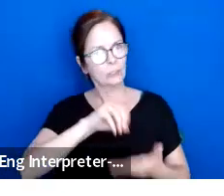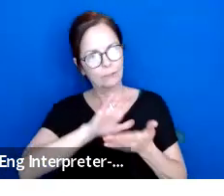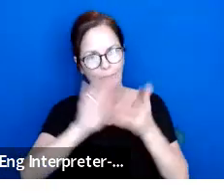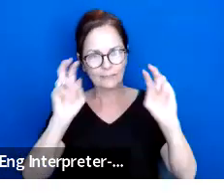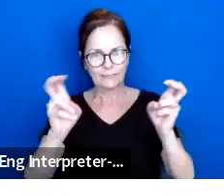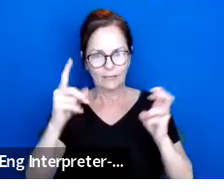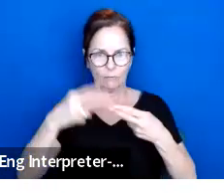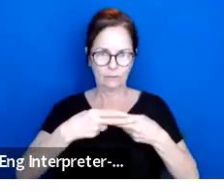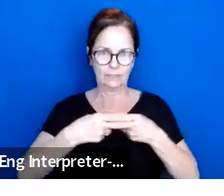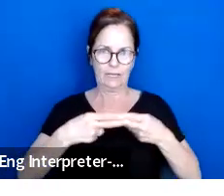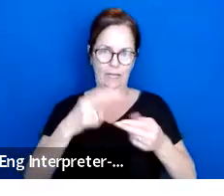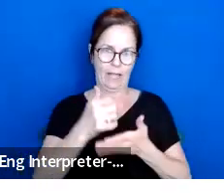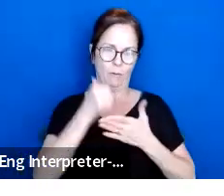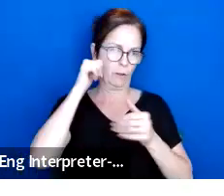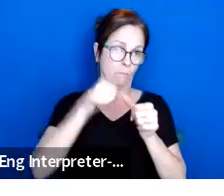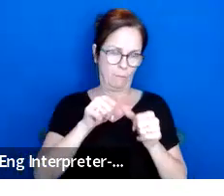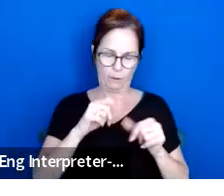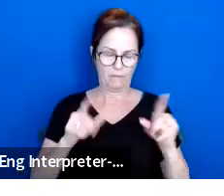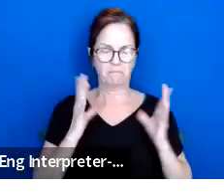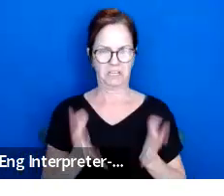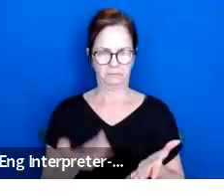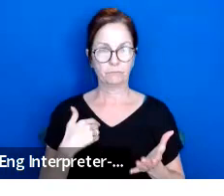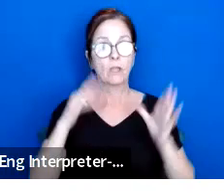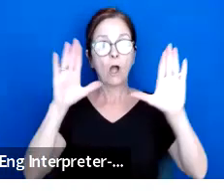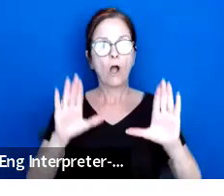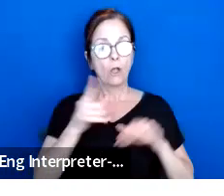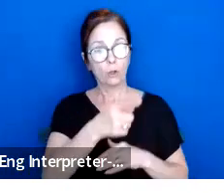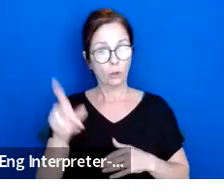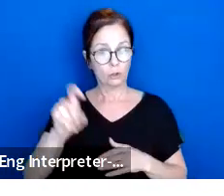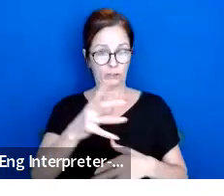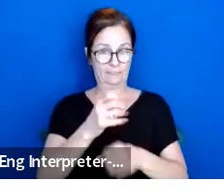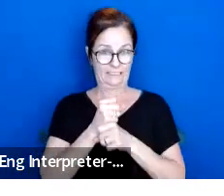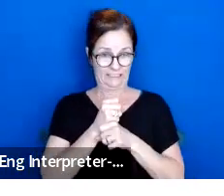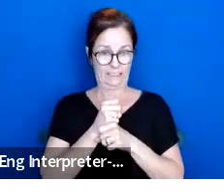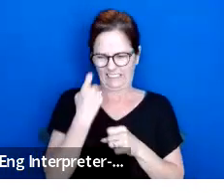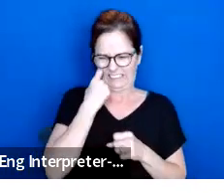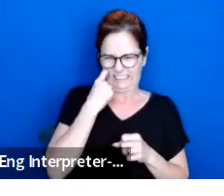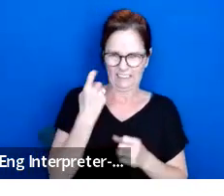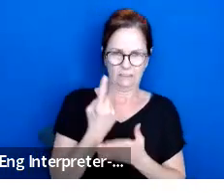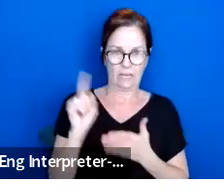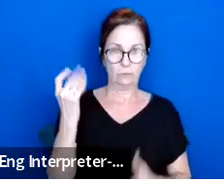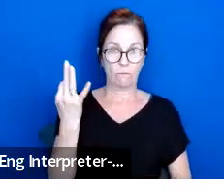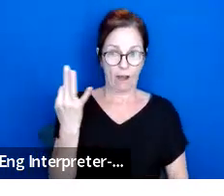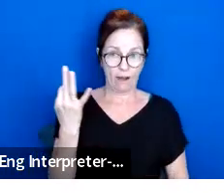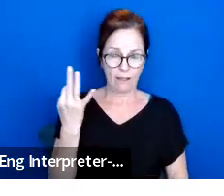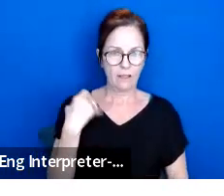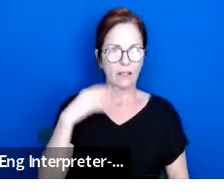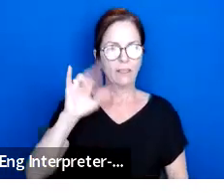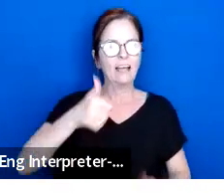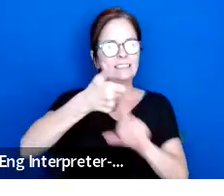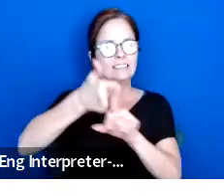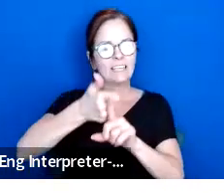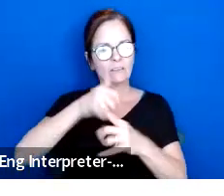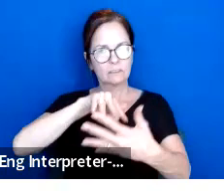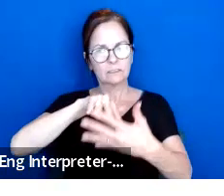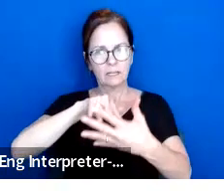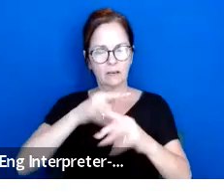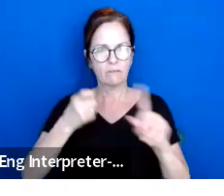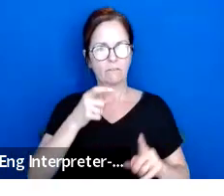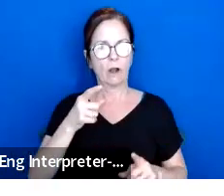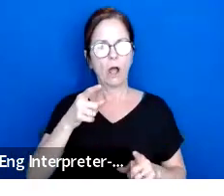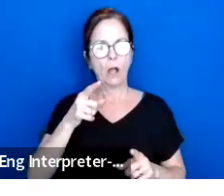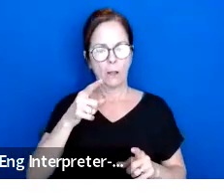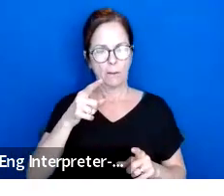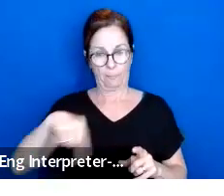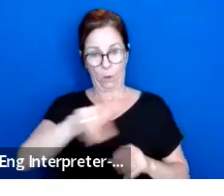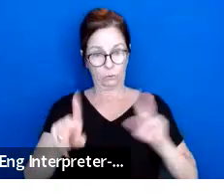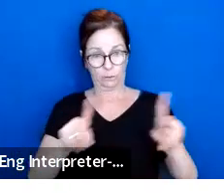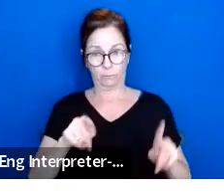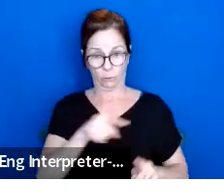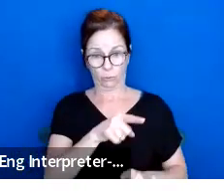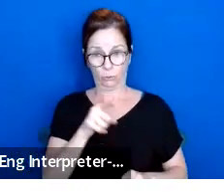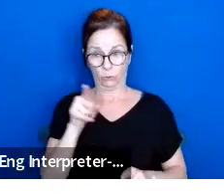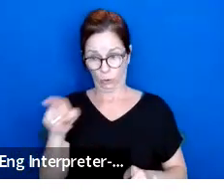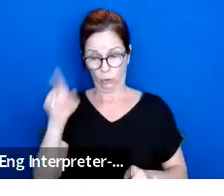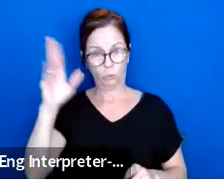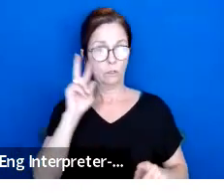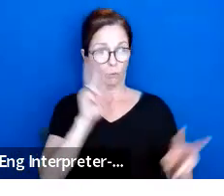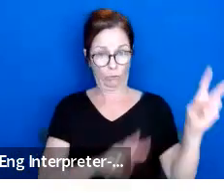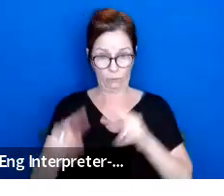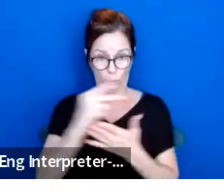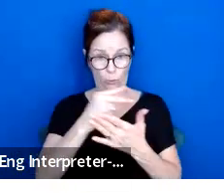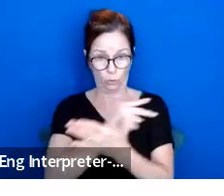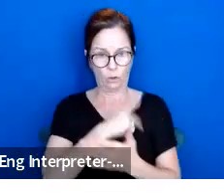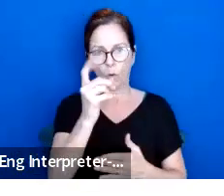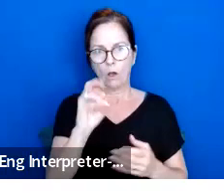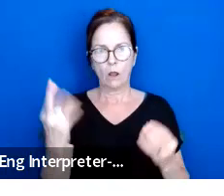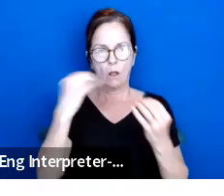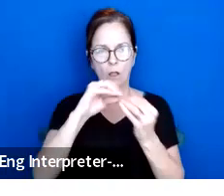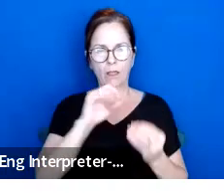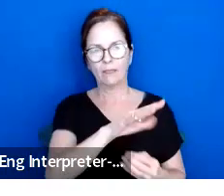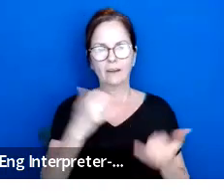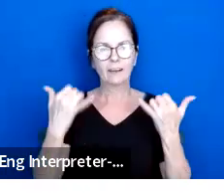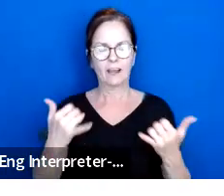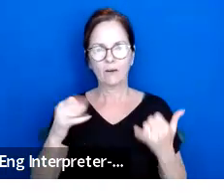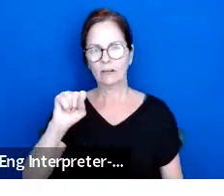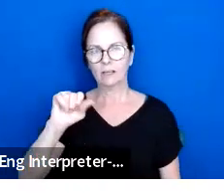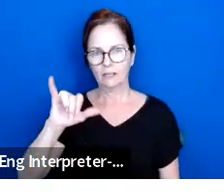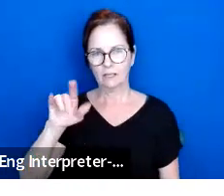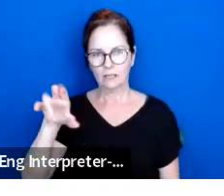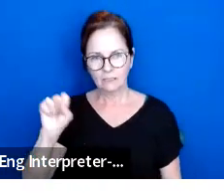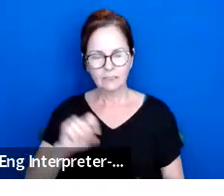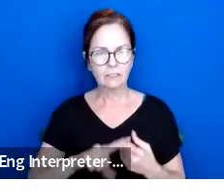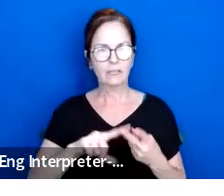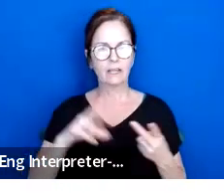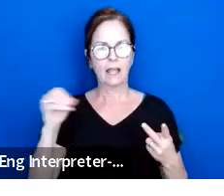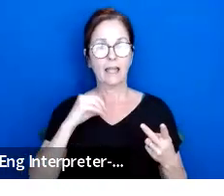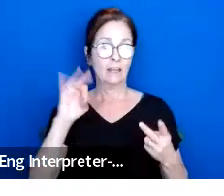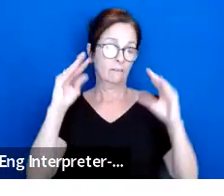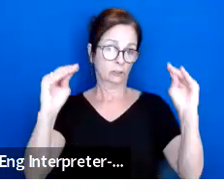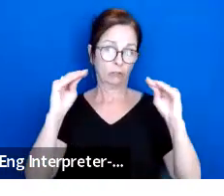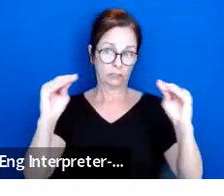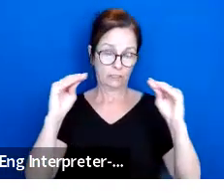All right, awesome. So you should have received, by this past Friday, the self-study from your the people that you are reviewing one or more and current syllabi if they have that on there and if they're an instructional faculty member.